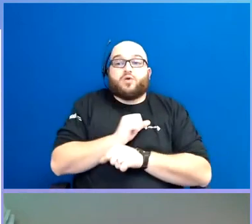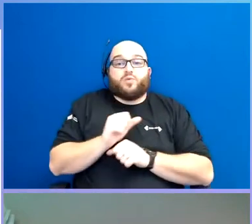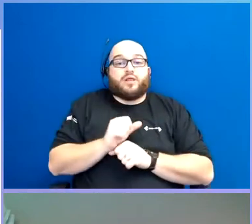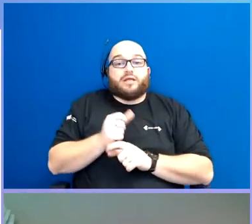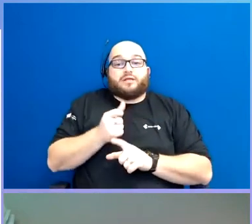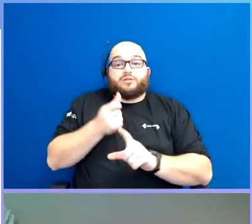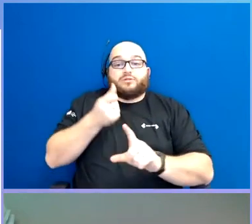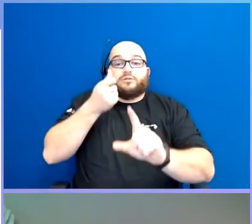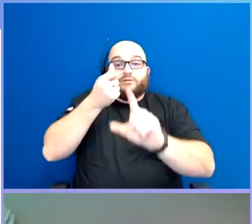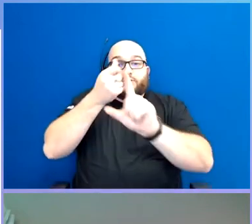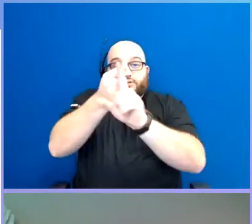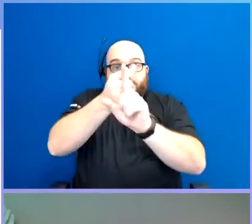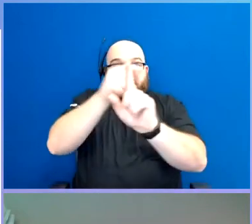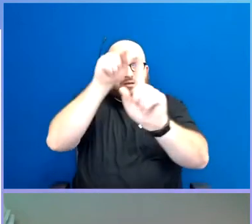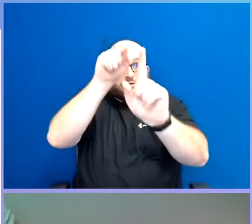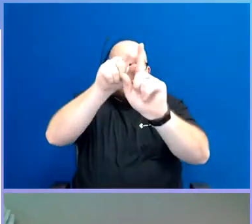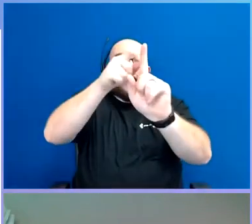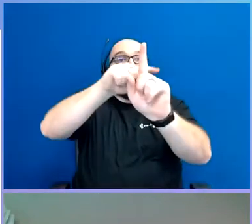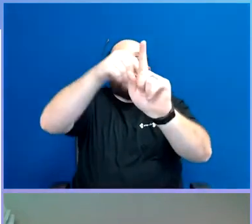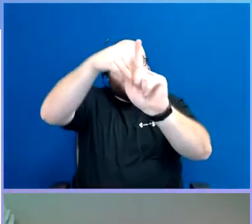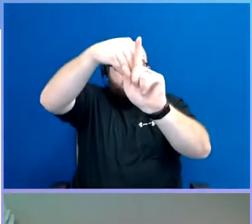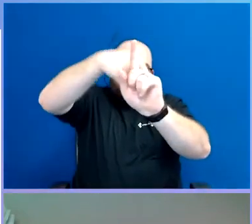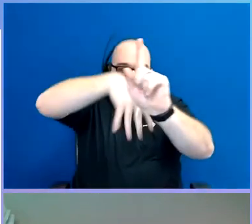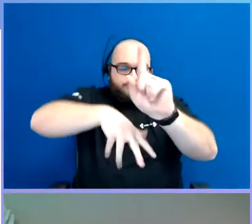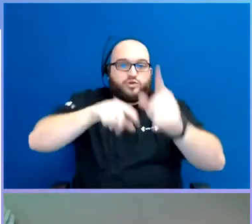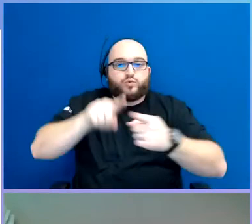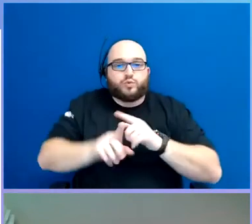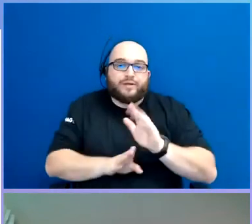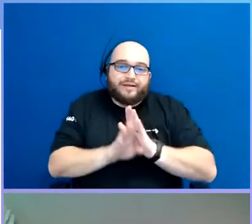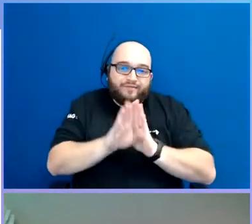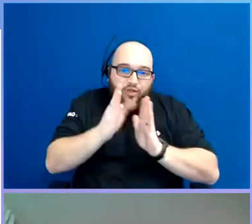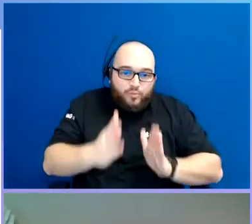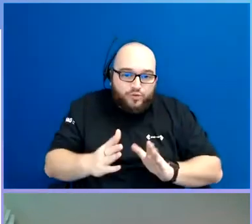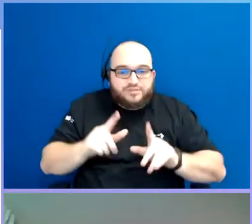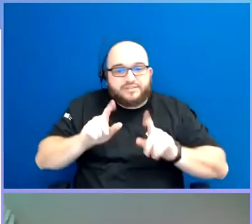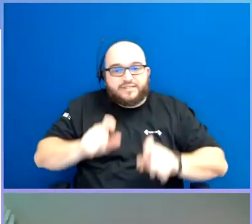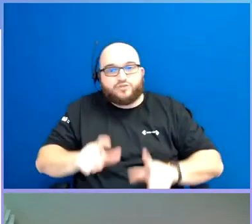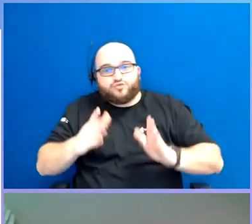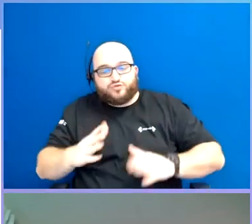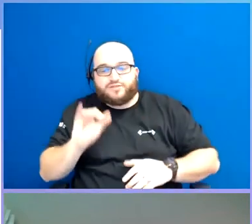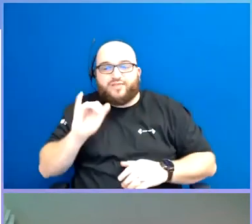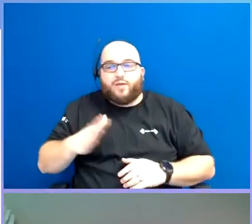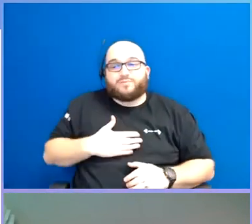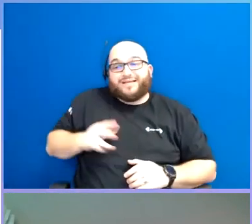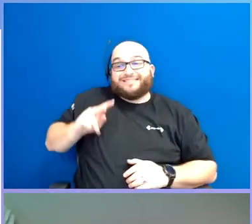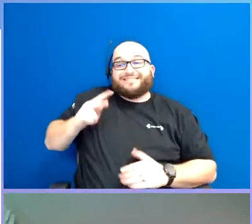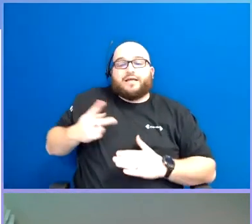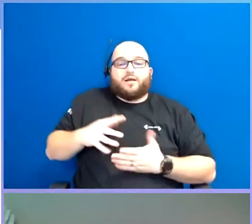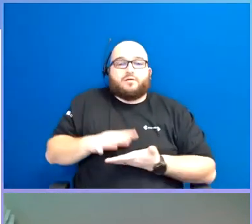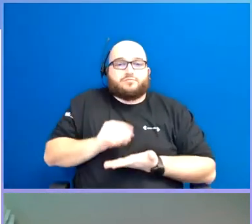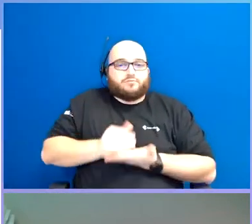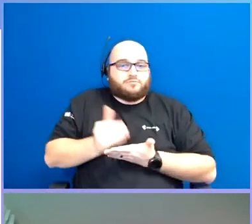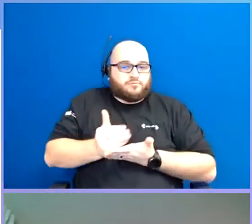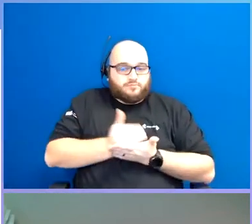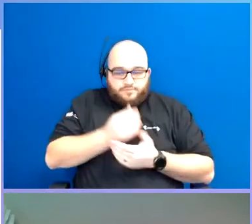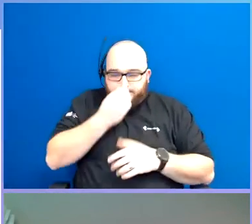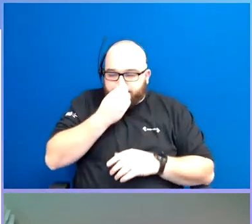and QA leads and all those folks. So that's my second